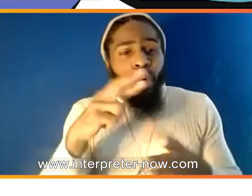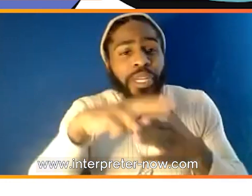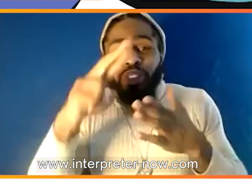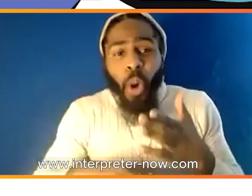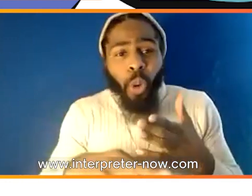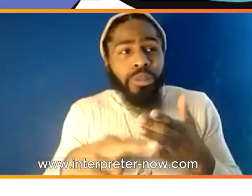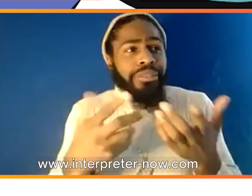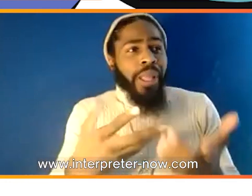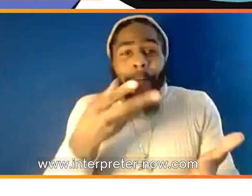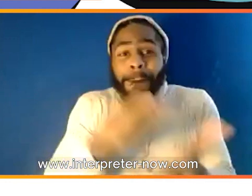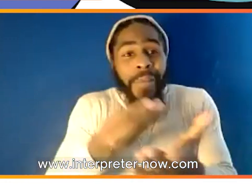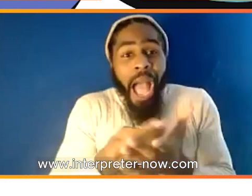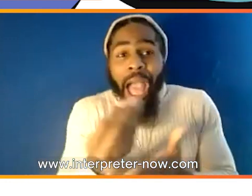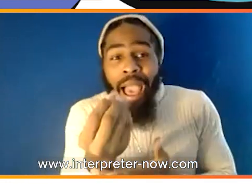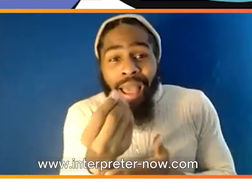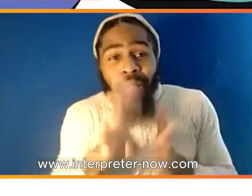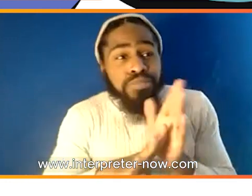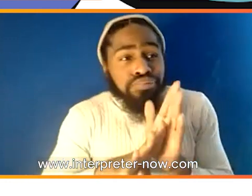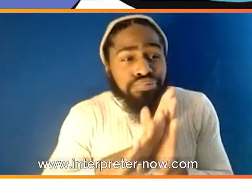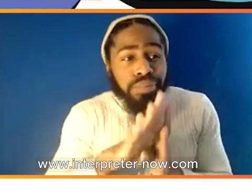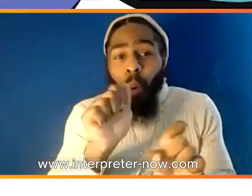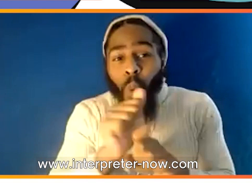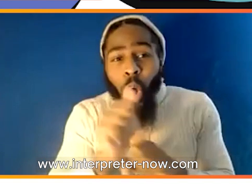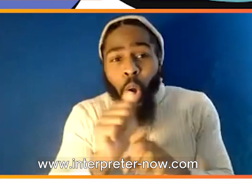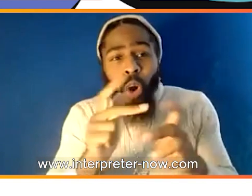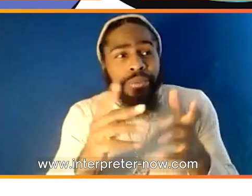want to make more money in tech sales? Who doesn't want to be happier at work? Who doesn't